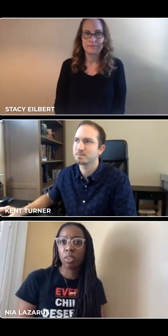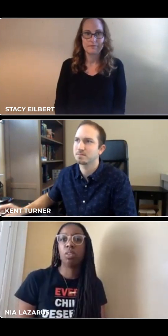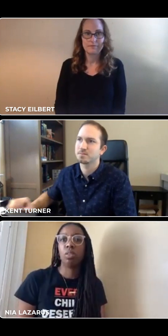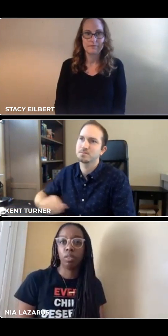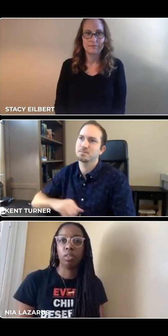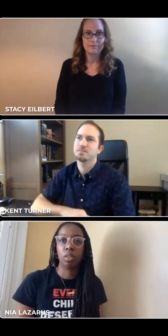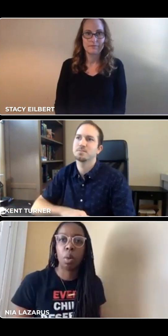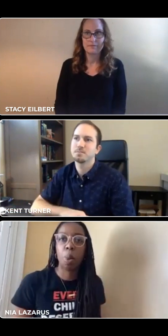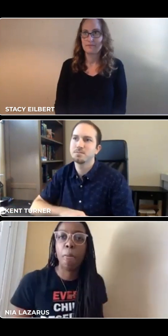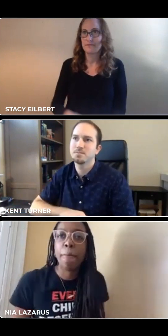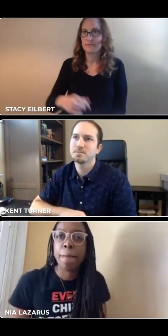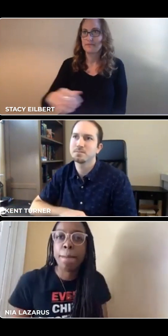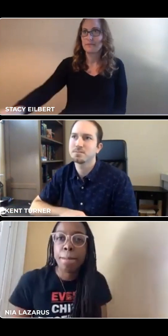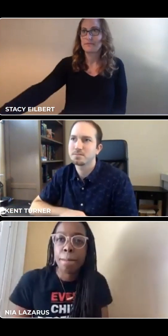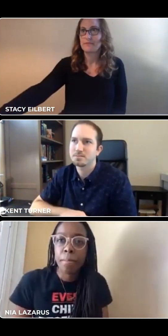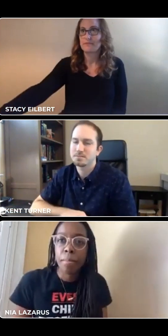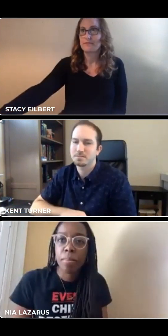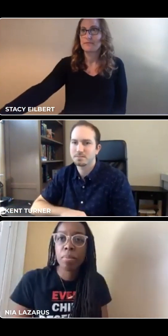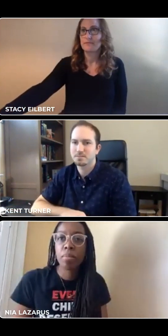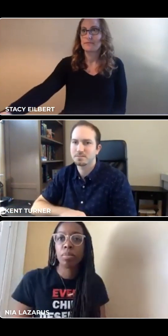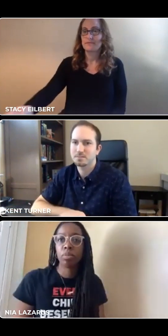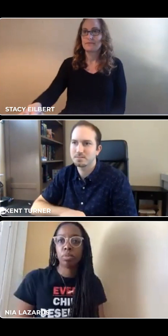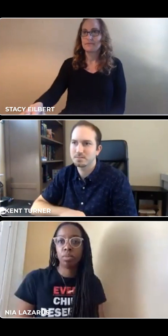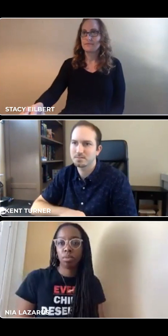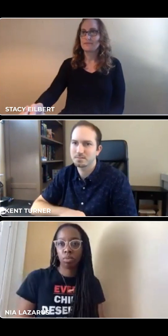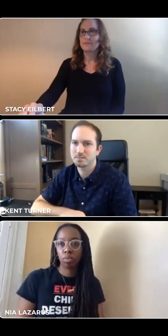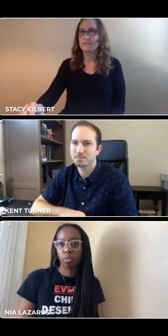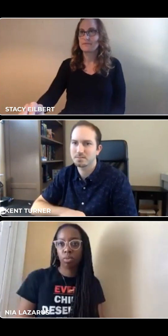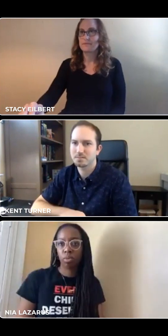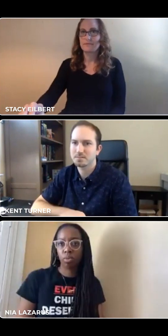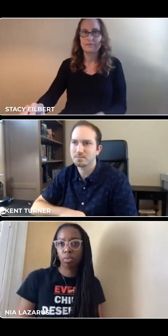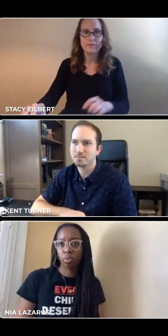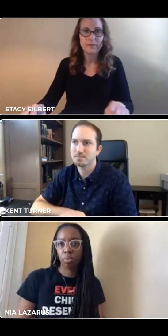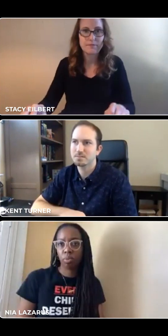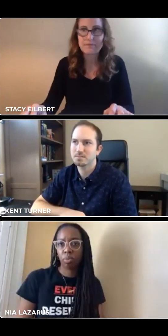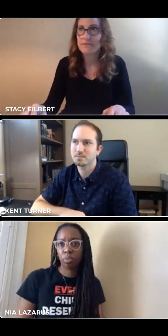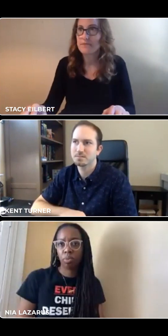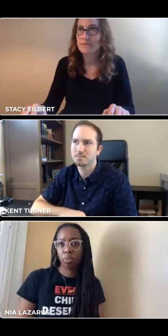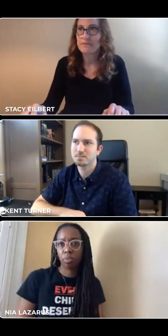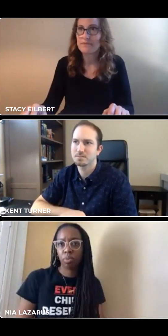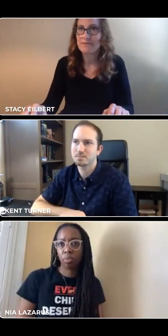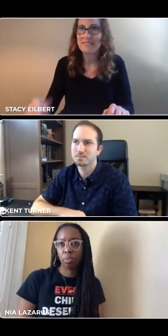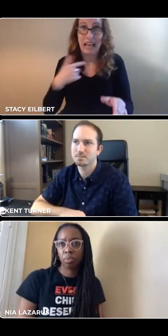[Pulse check question on screen]